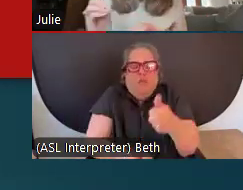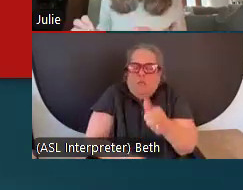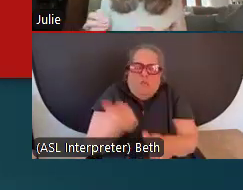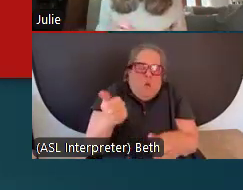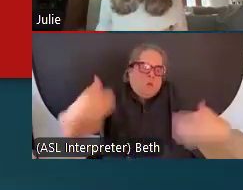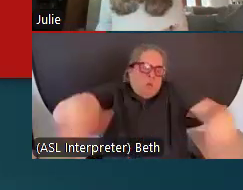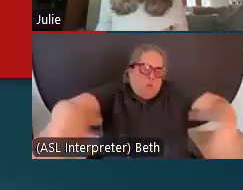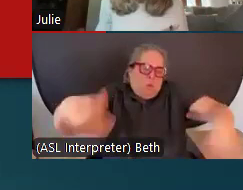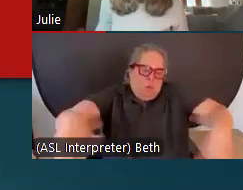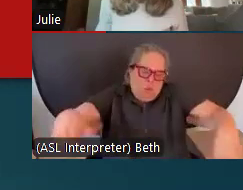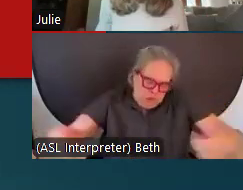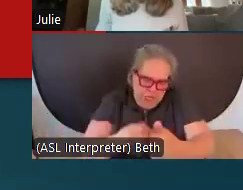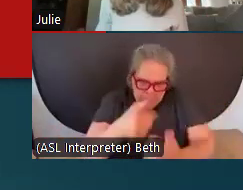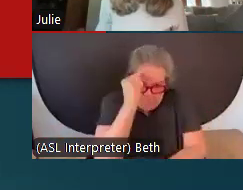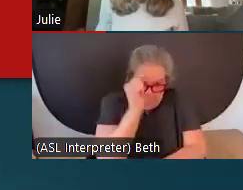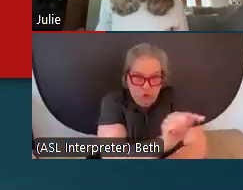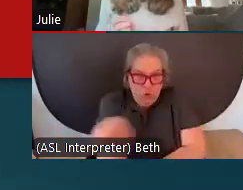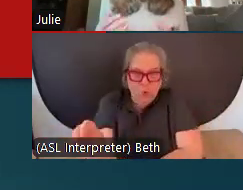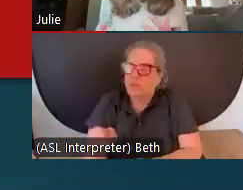Label them, that helps you to work on them.